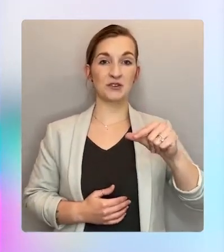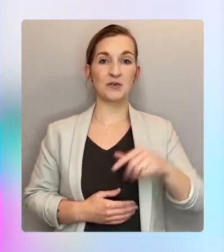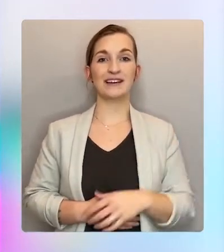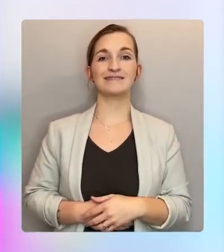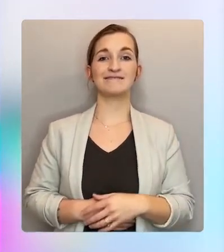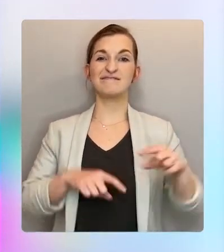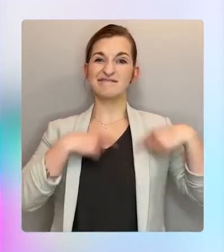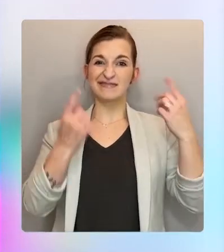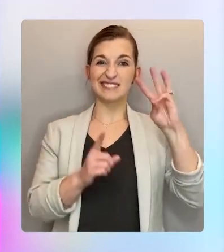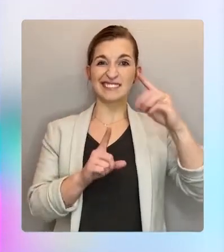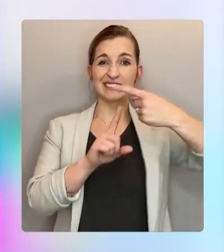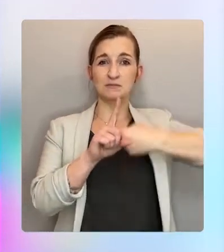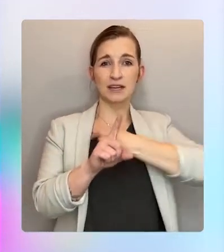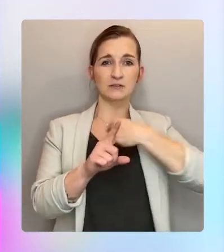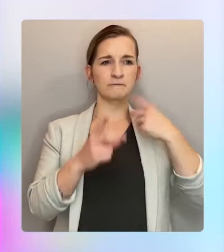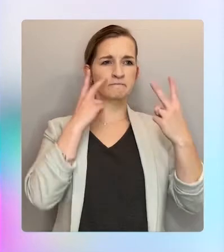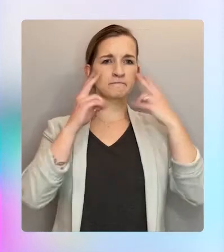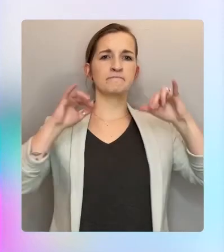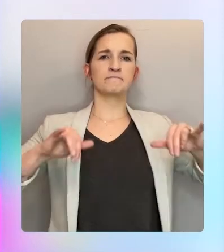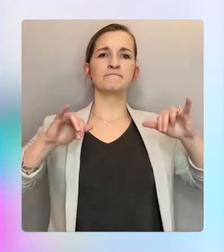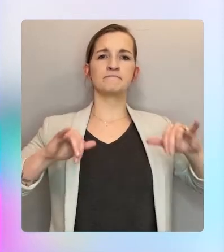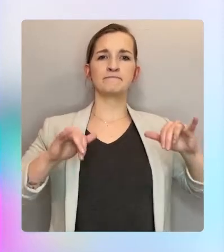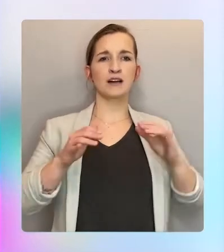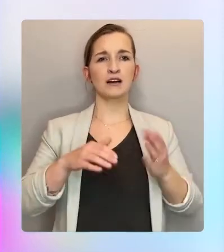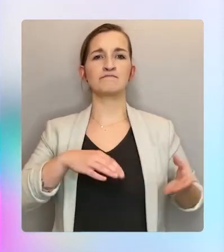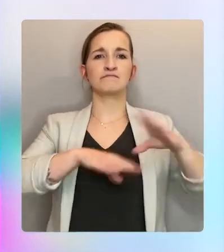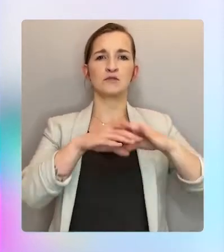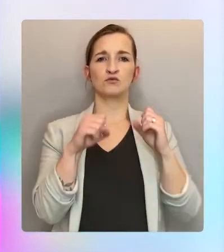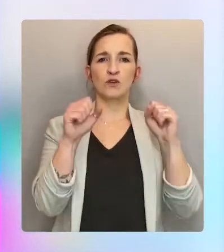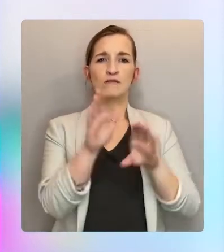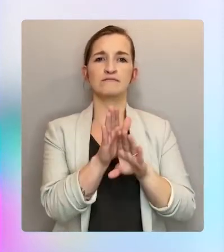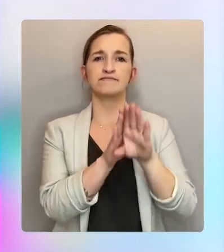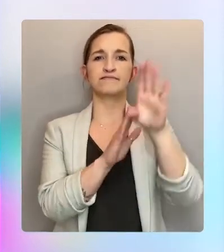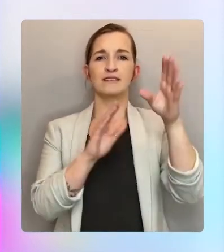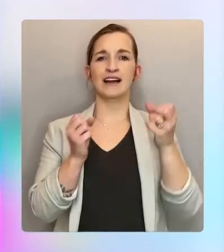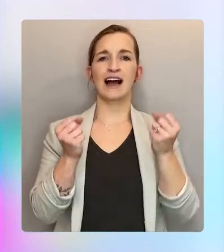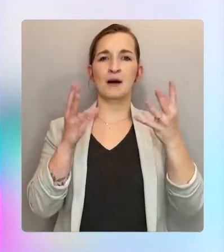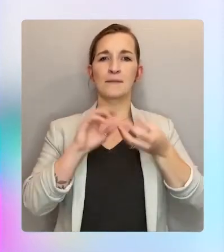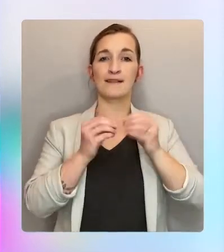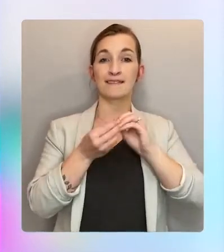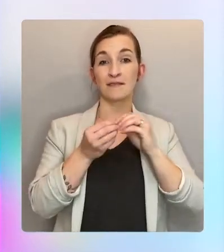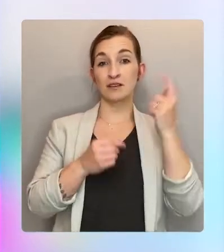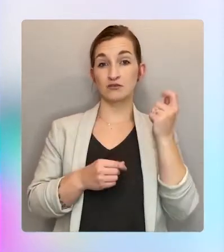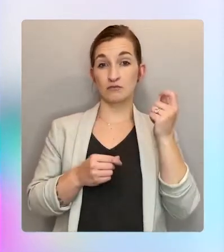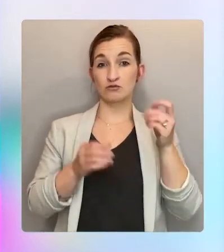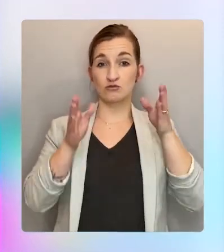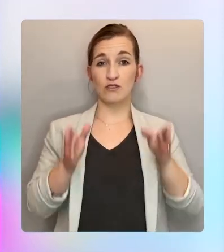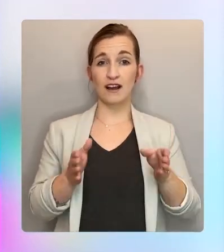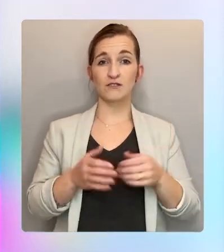in the number of active subscribers. We offer auto renewable subscriptions that provide access